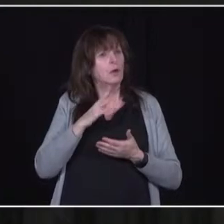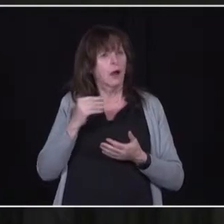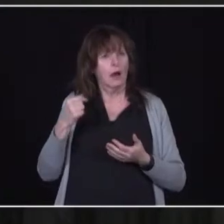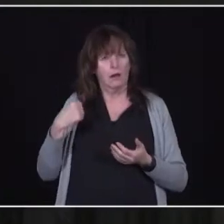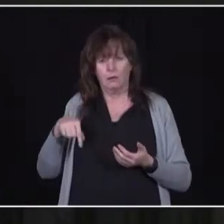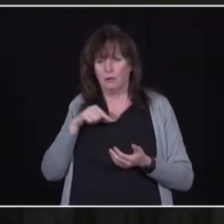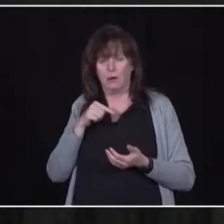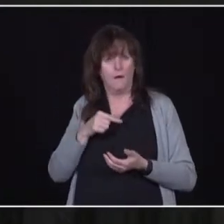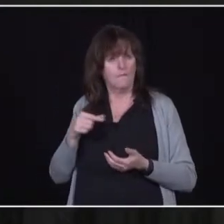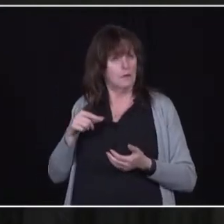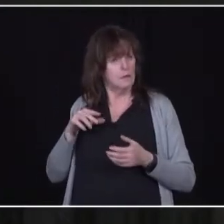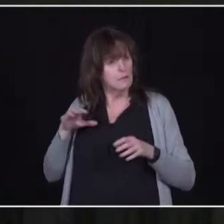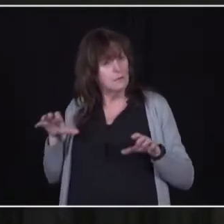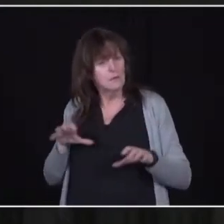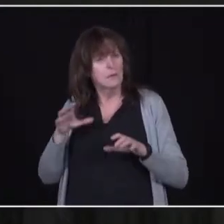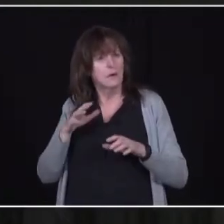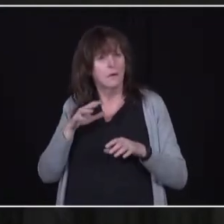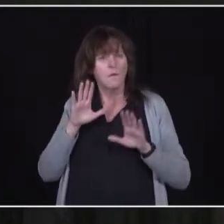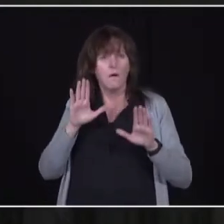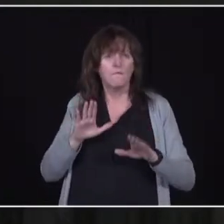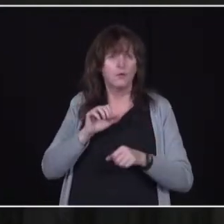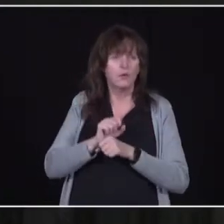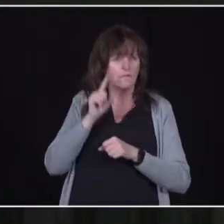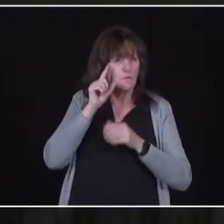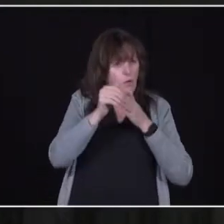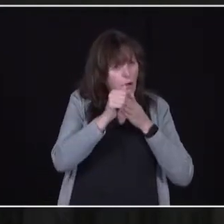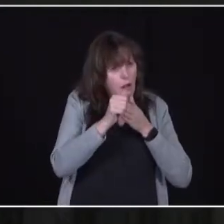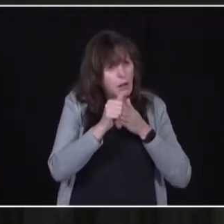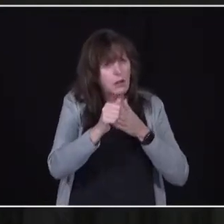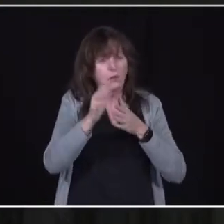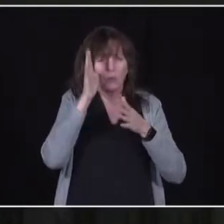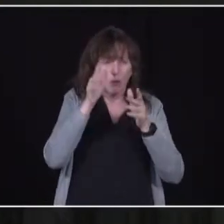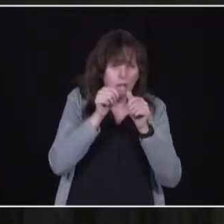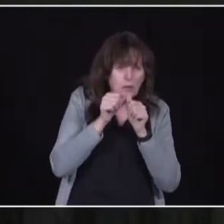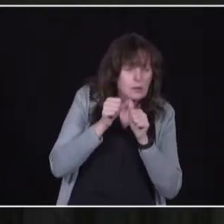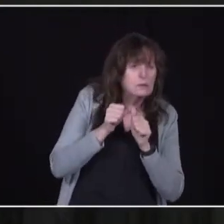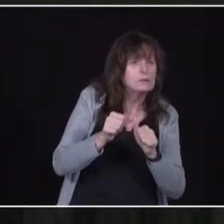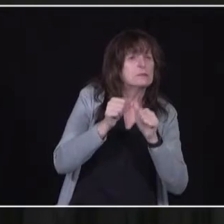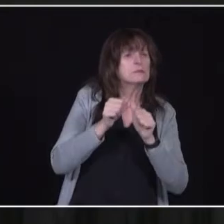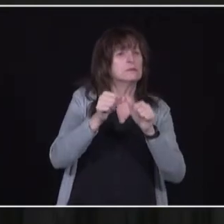institutions and our government have done a tremendous job taking charge in this area and